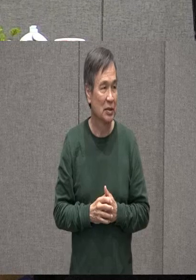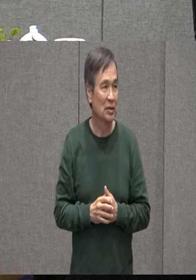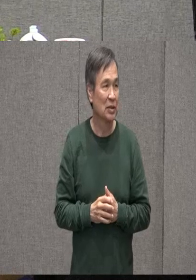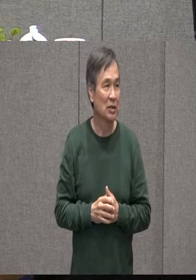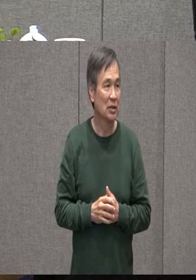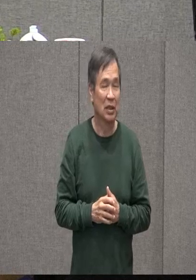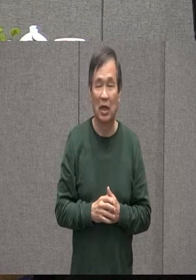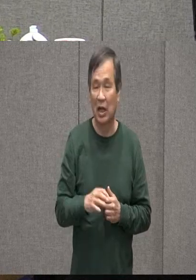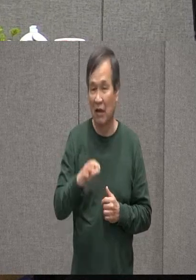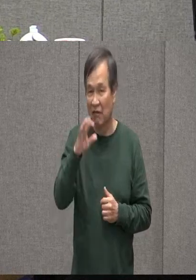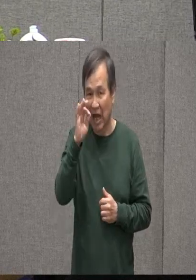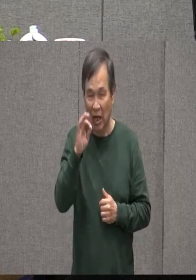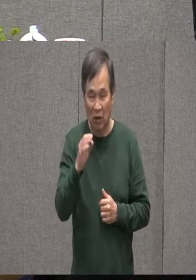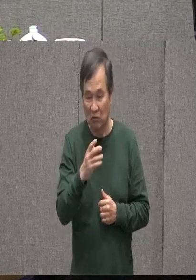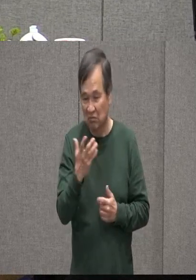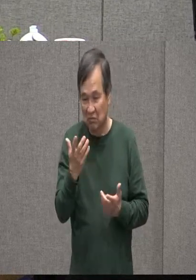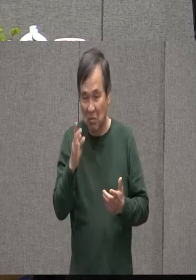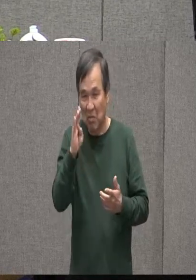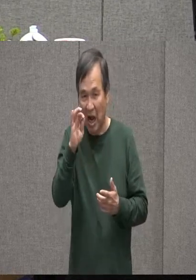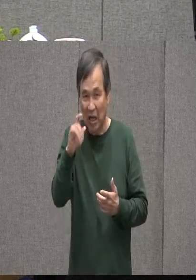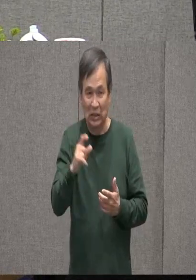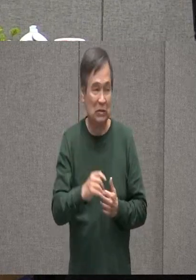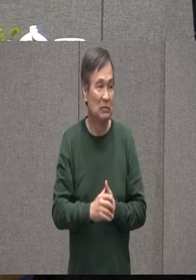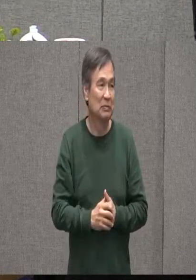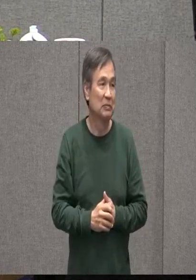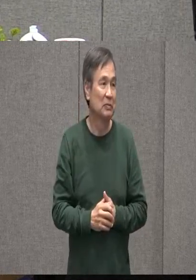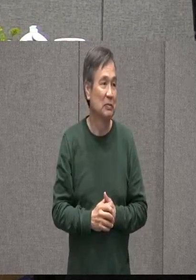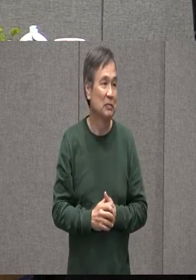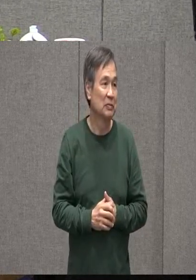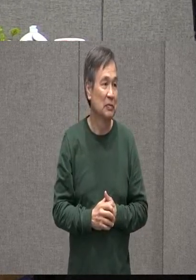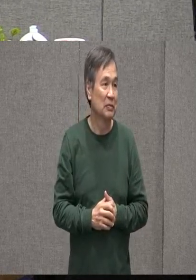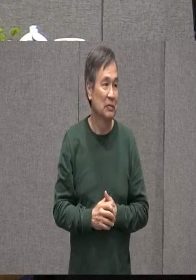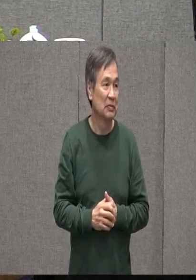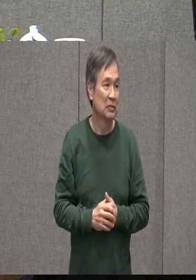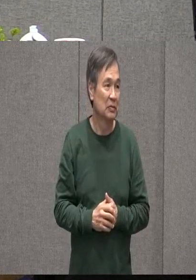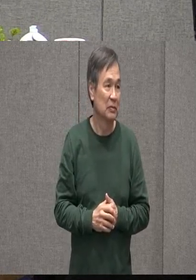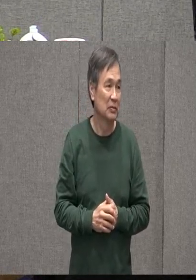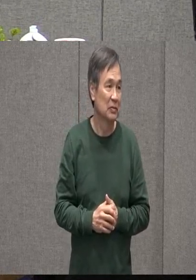that I found in my garage and I'm gonna take the cardboard